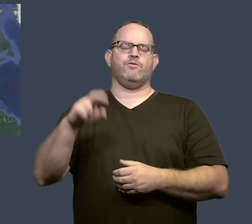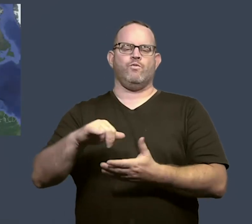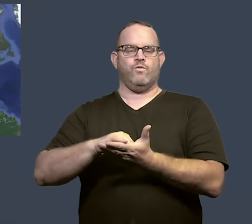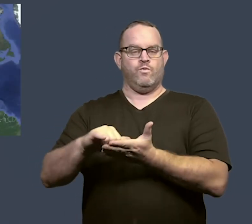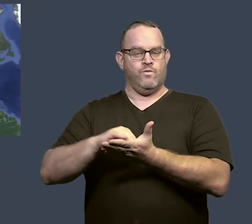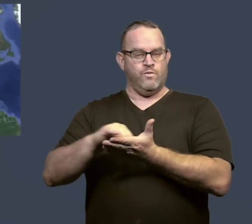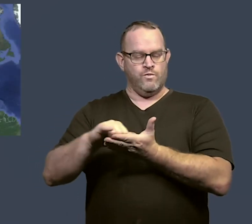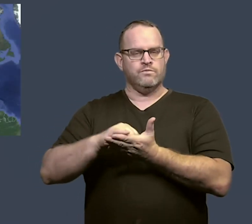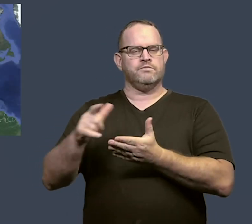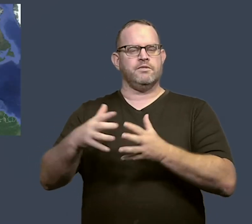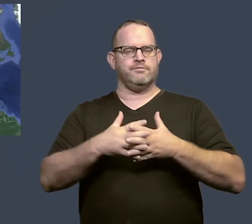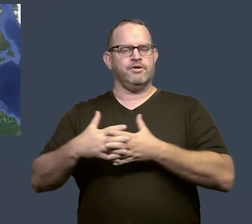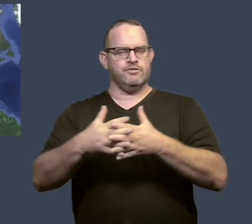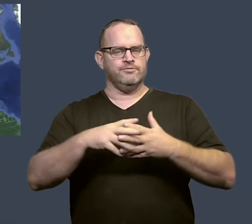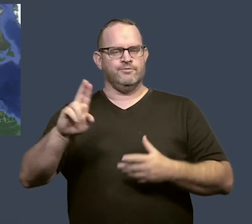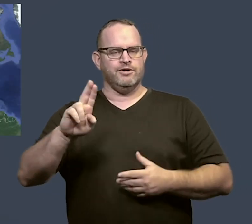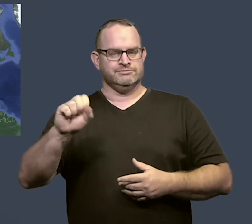in Rochester, New York, USA.